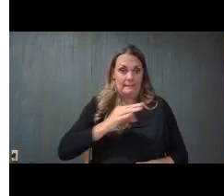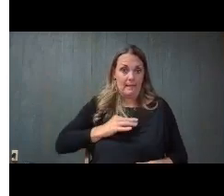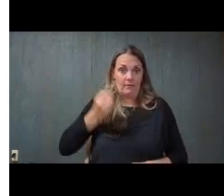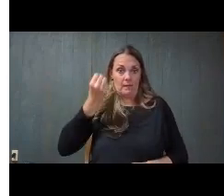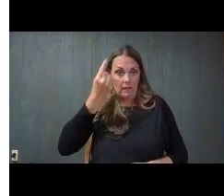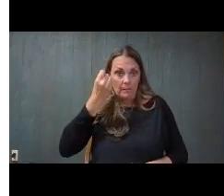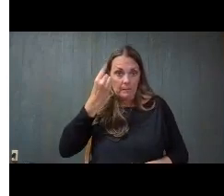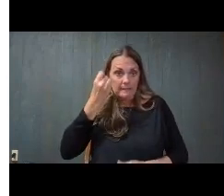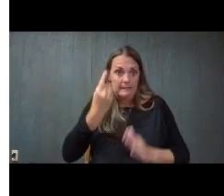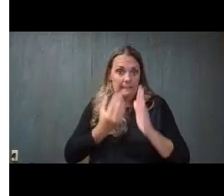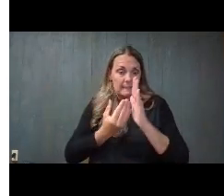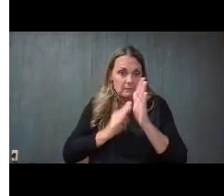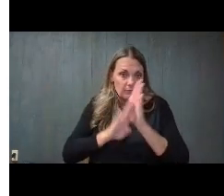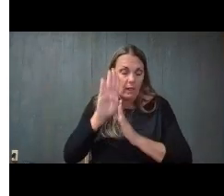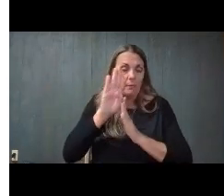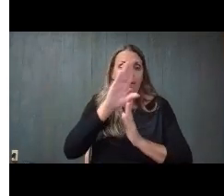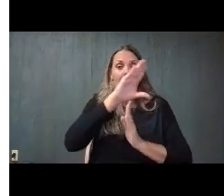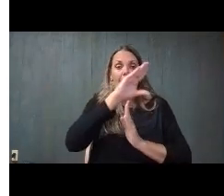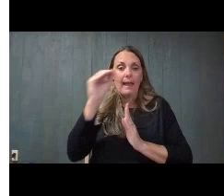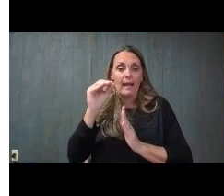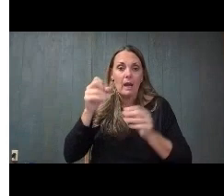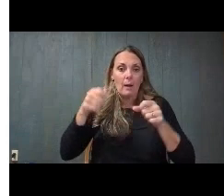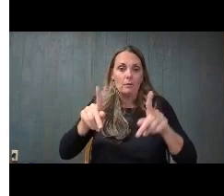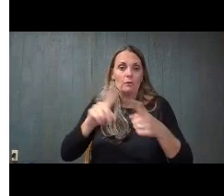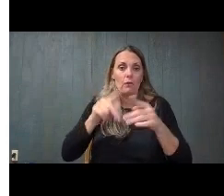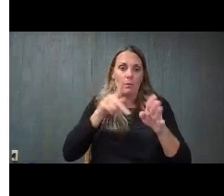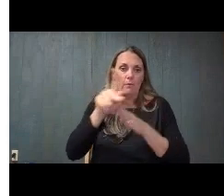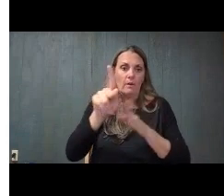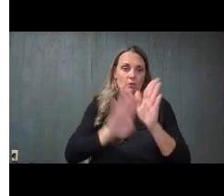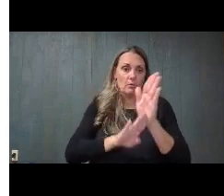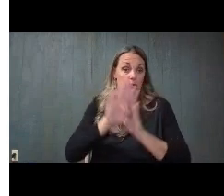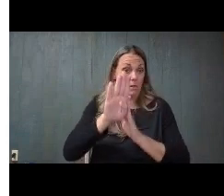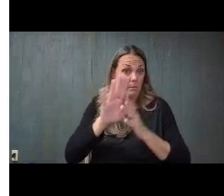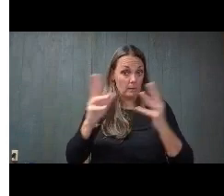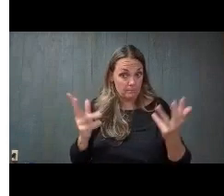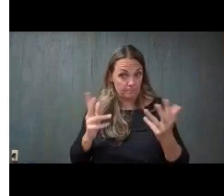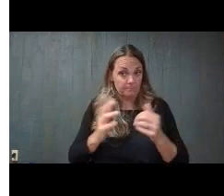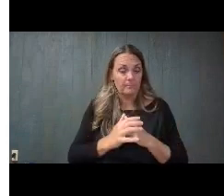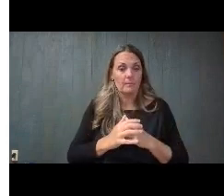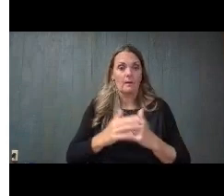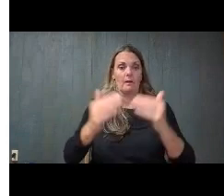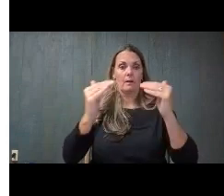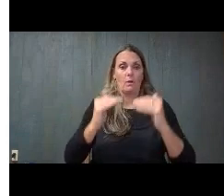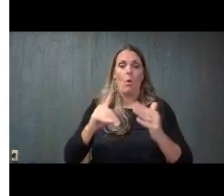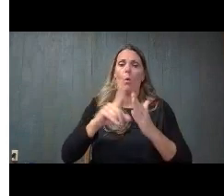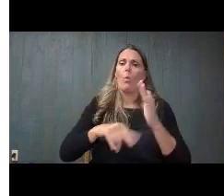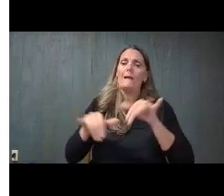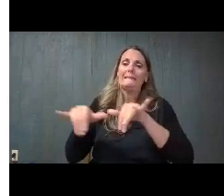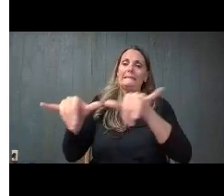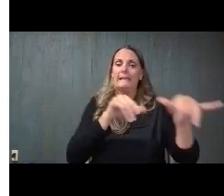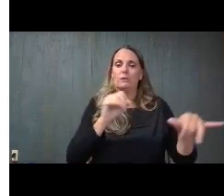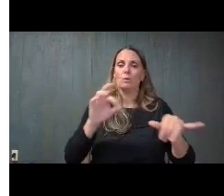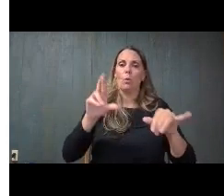and have continued opportunities for professional development? What standards or goals will be established